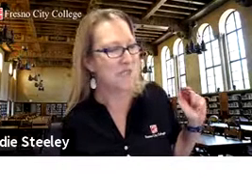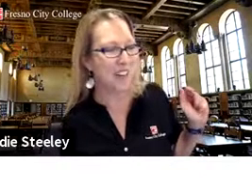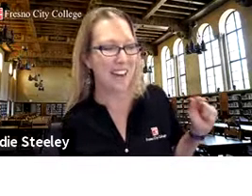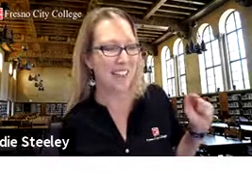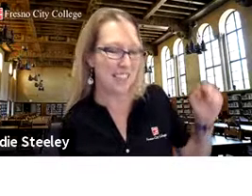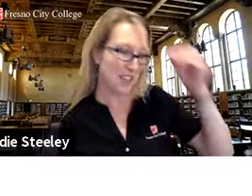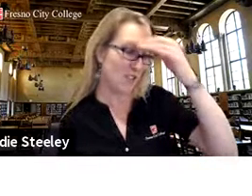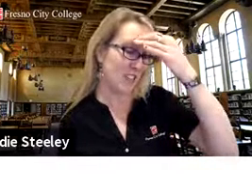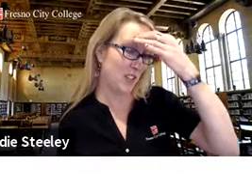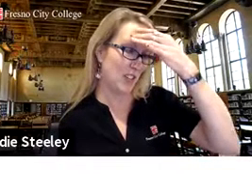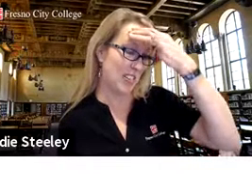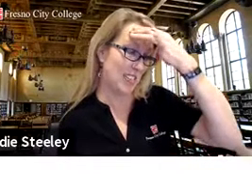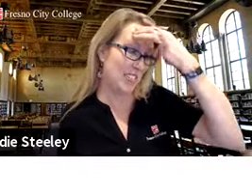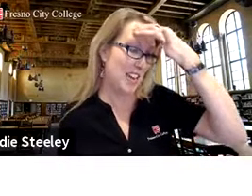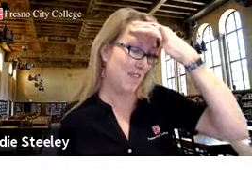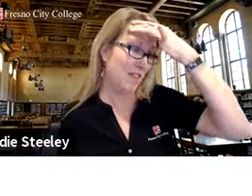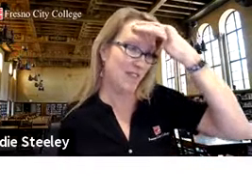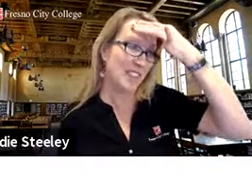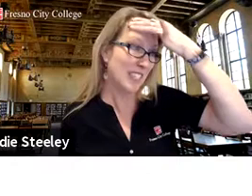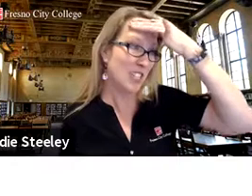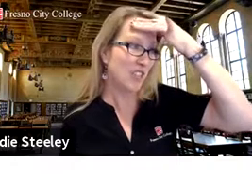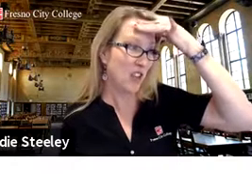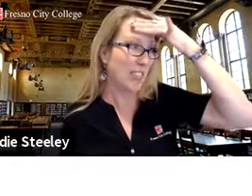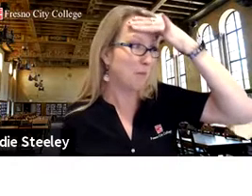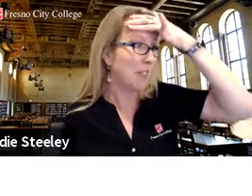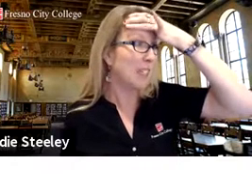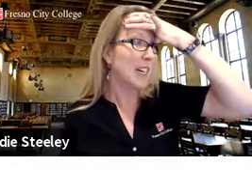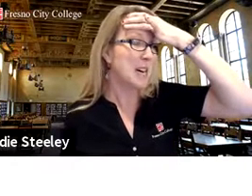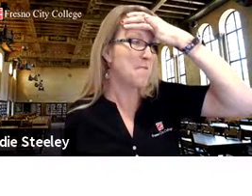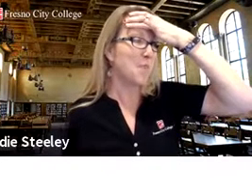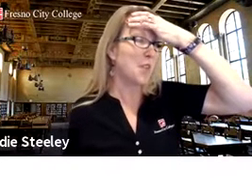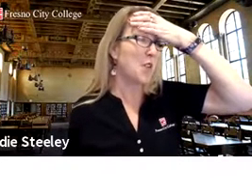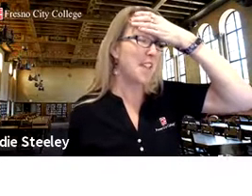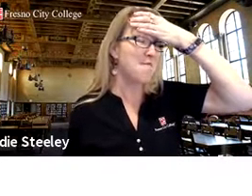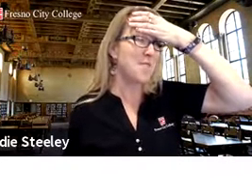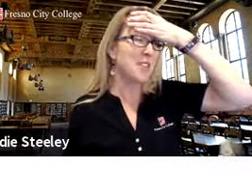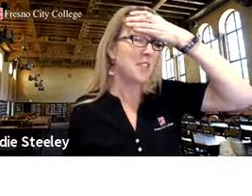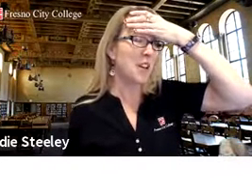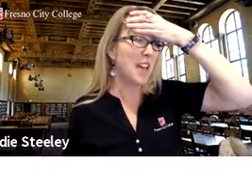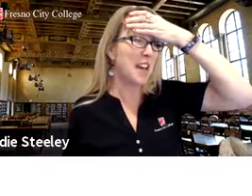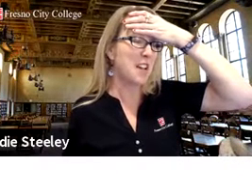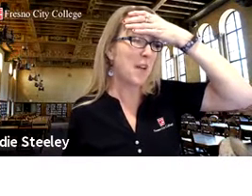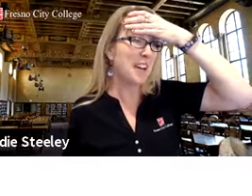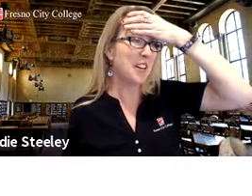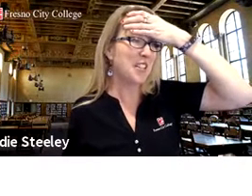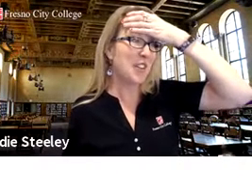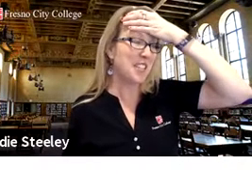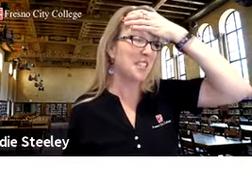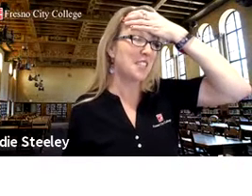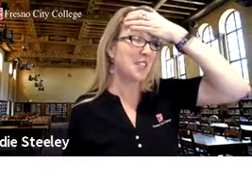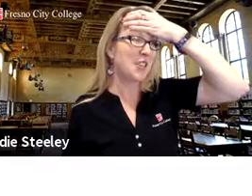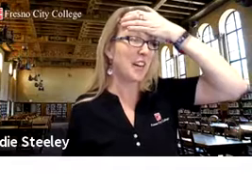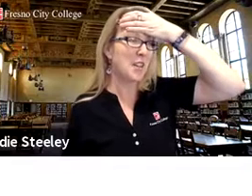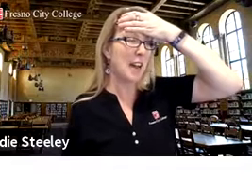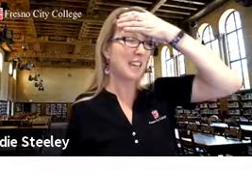Jodie Steeley: Work out any technical issues early. Yeah, I should have drugged him. Um, okay. So, by encouraging questions, too, I'd